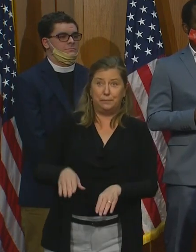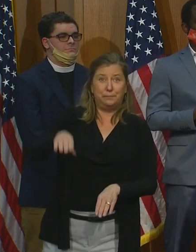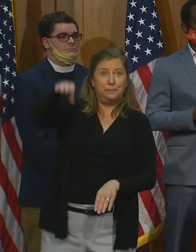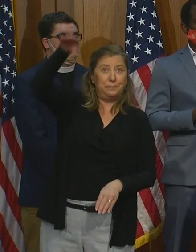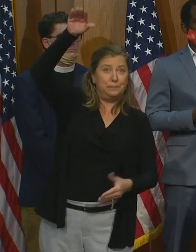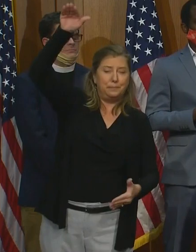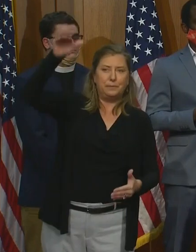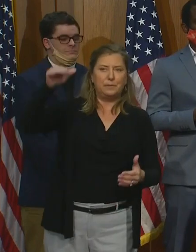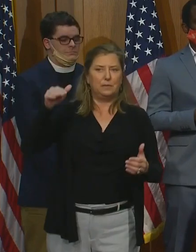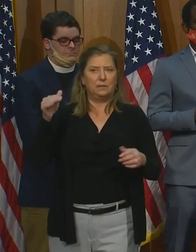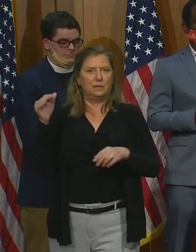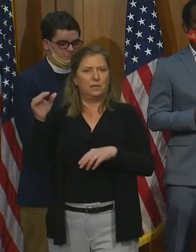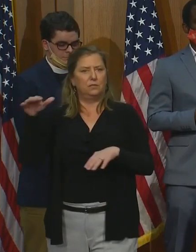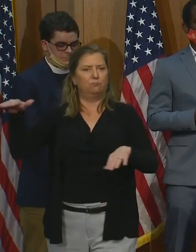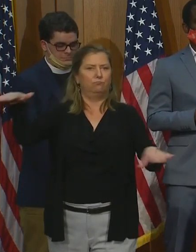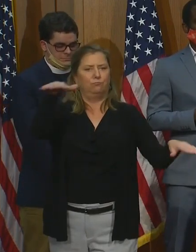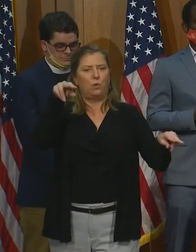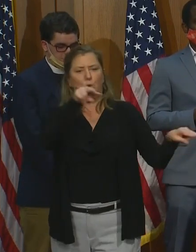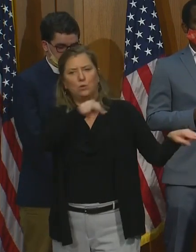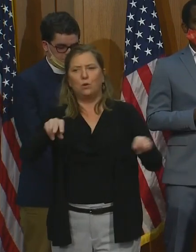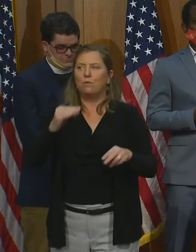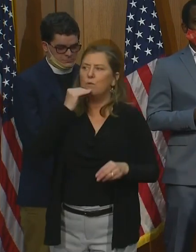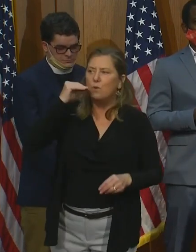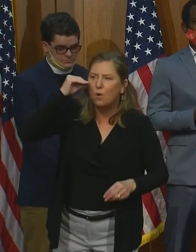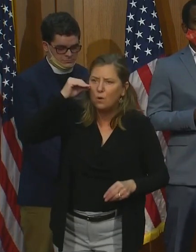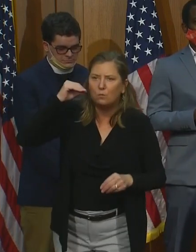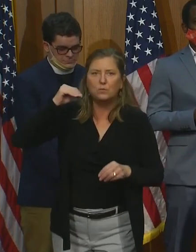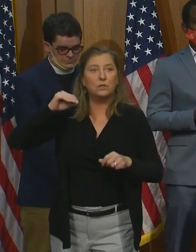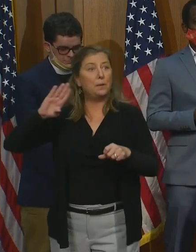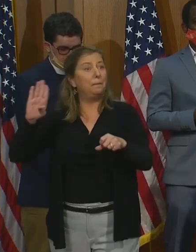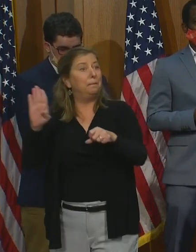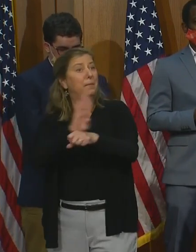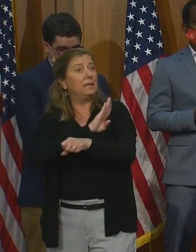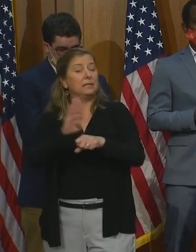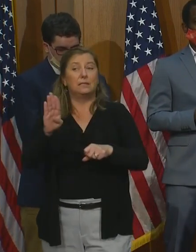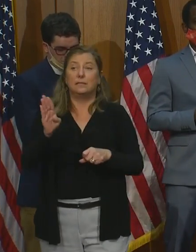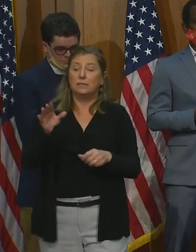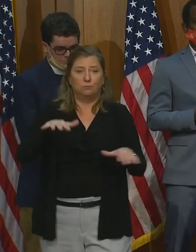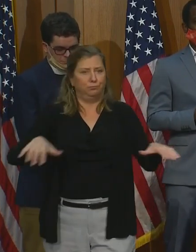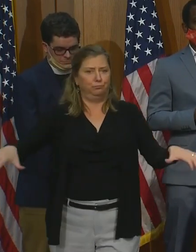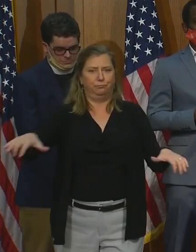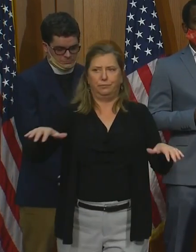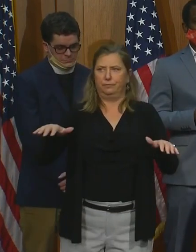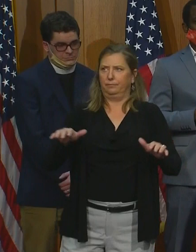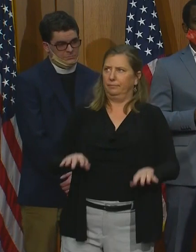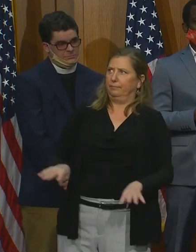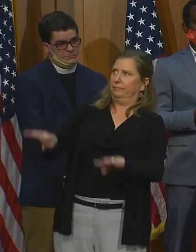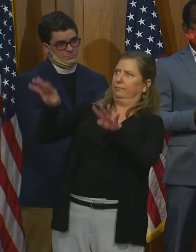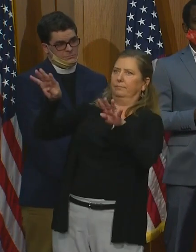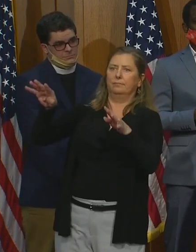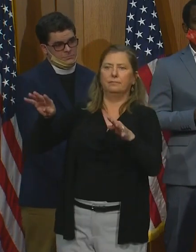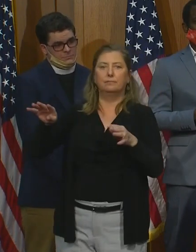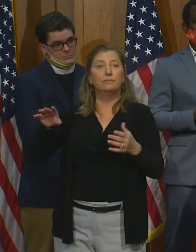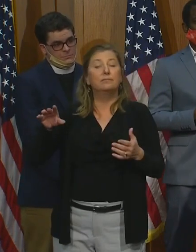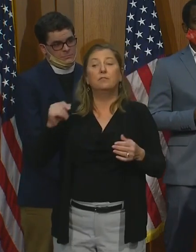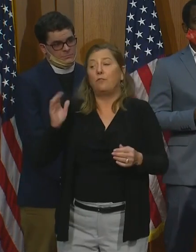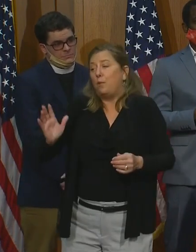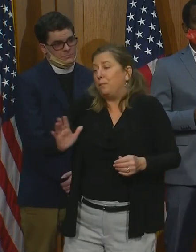SIX STORIES TALL. IT POWERS OVER HOMES BUSINESS AND